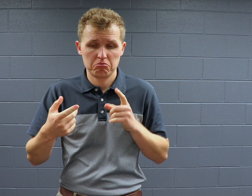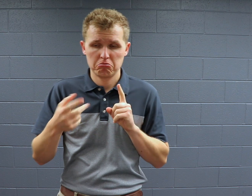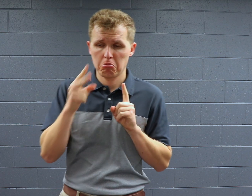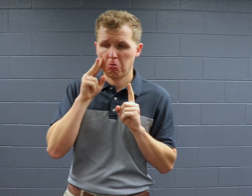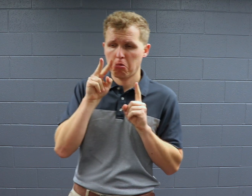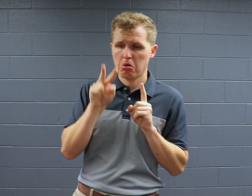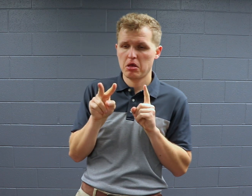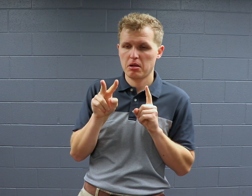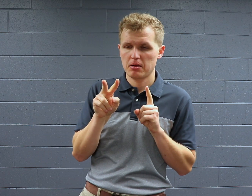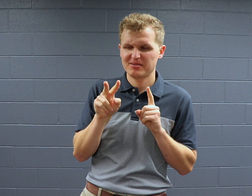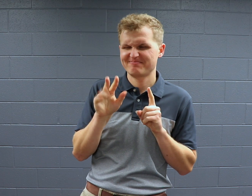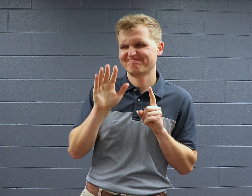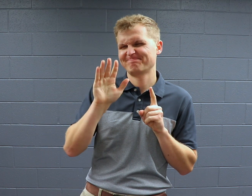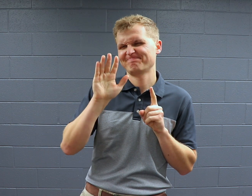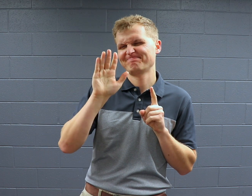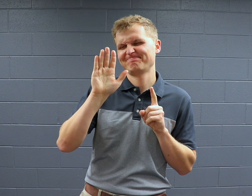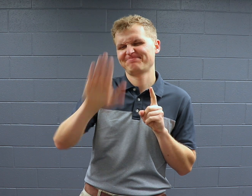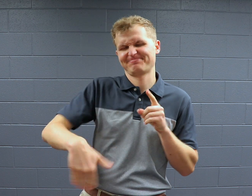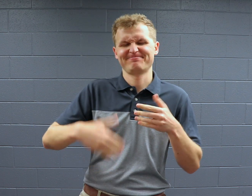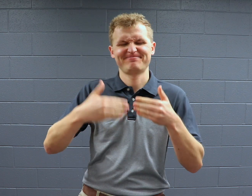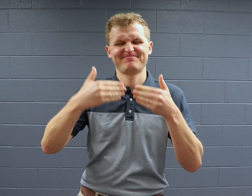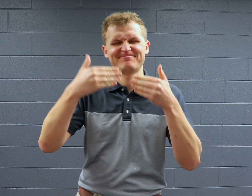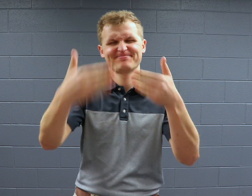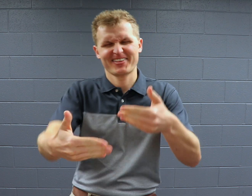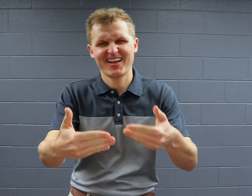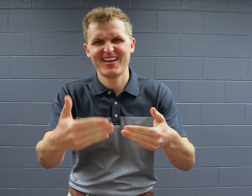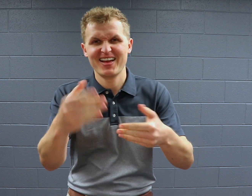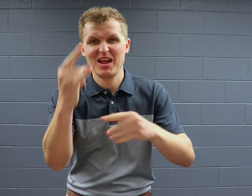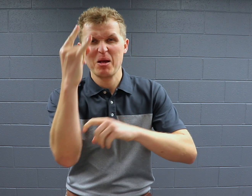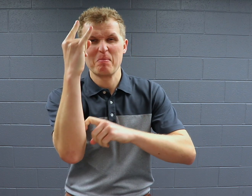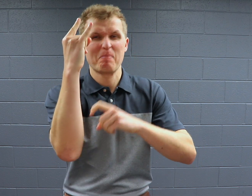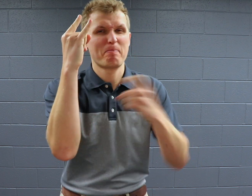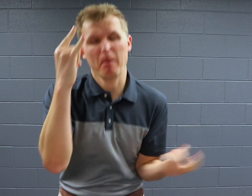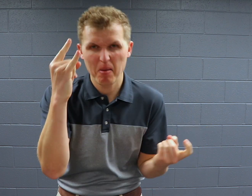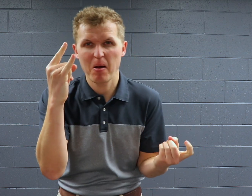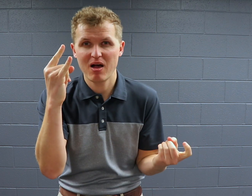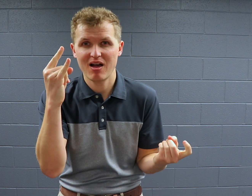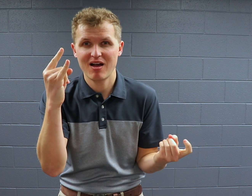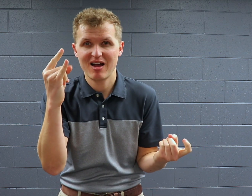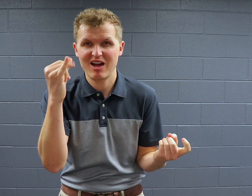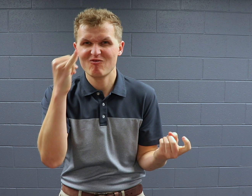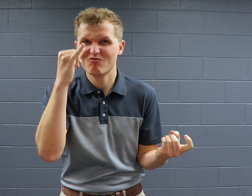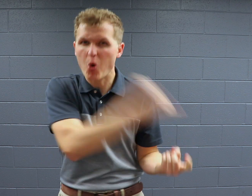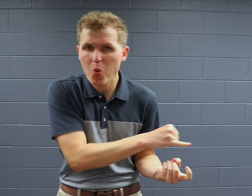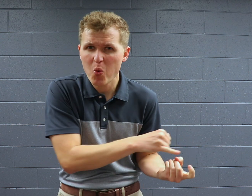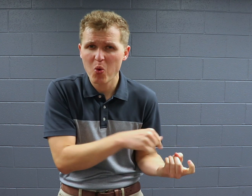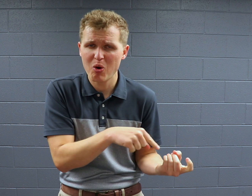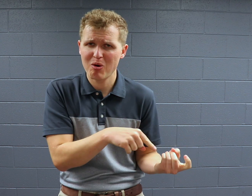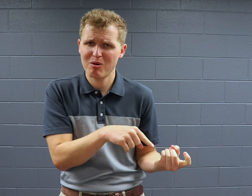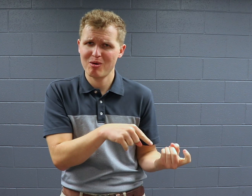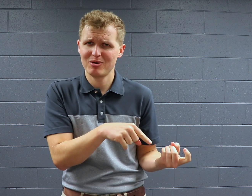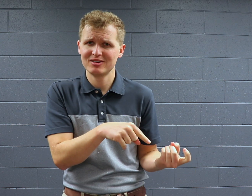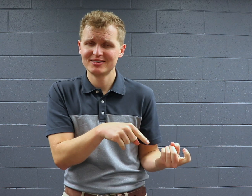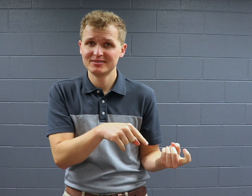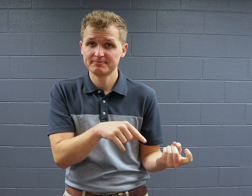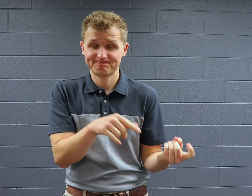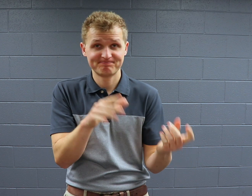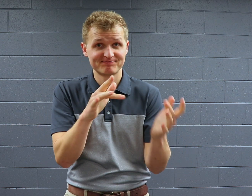The man ignored the protections and warnings and almost died because of it. He was a fool!